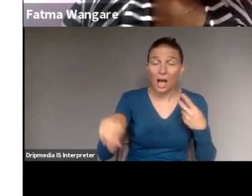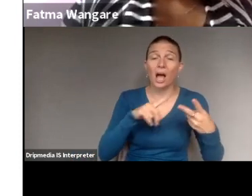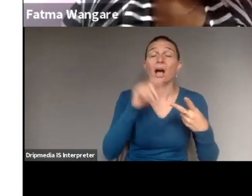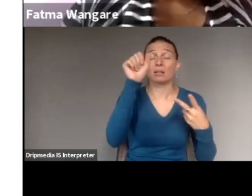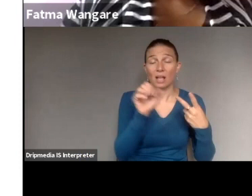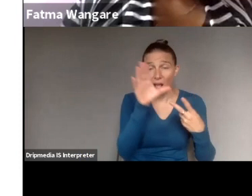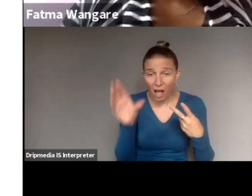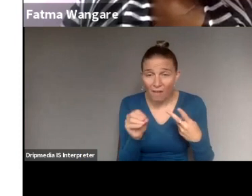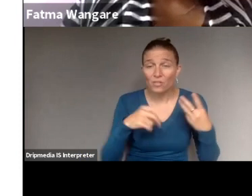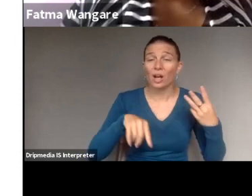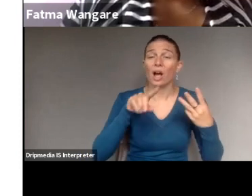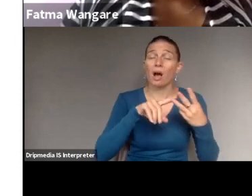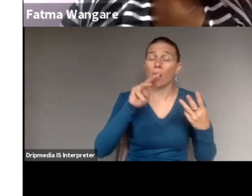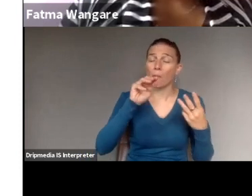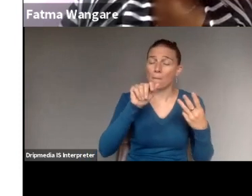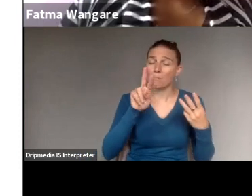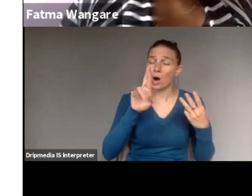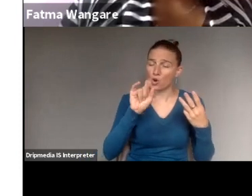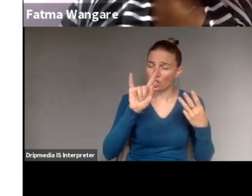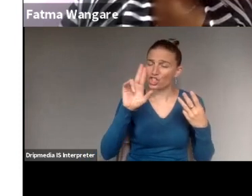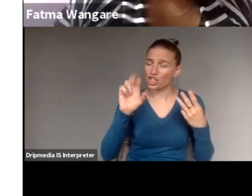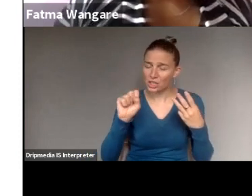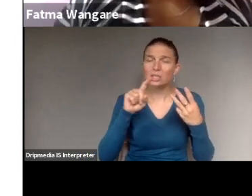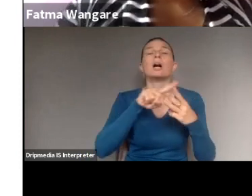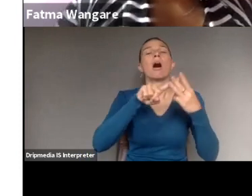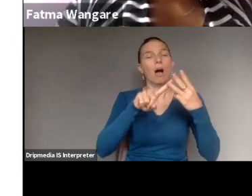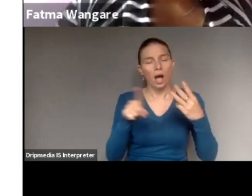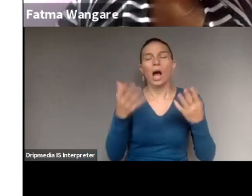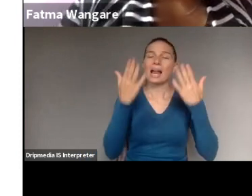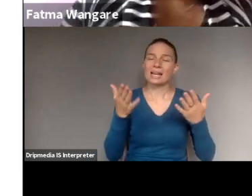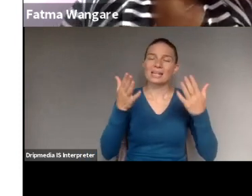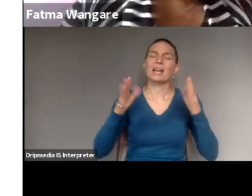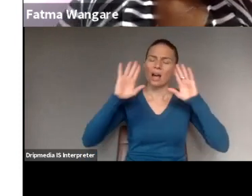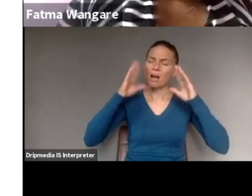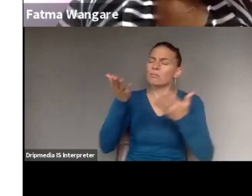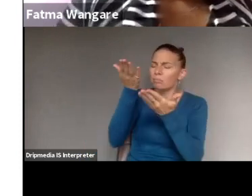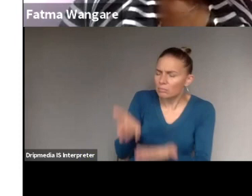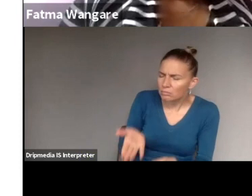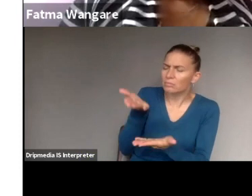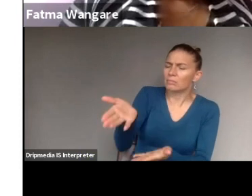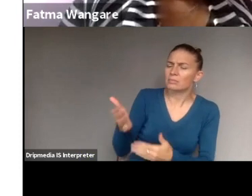which gradually are moving towards, they’ve been looking more at disability-related costs